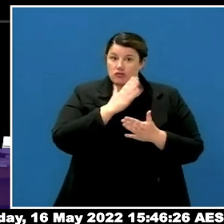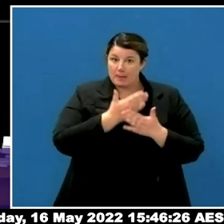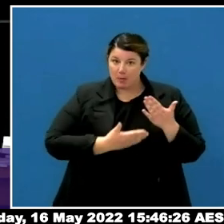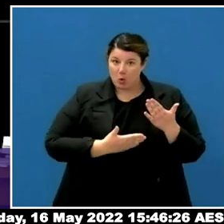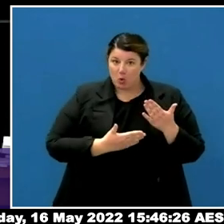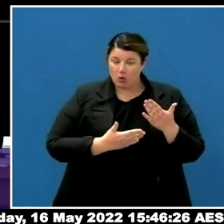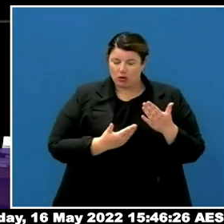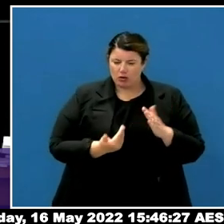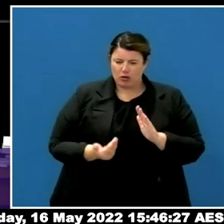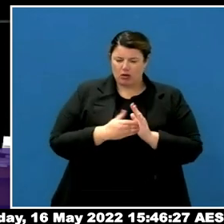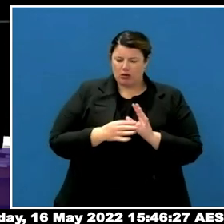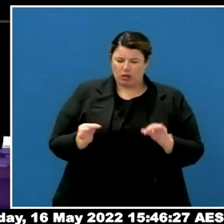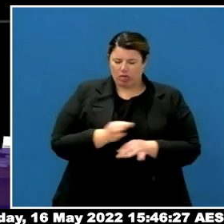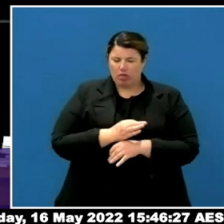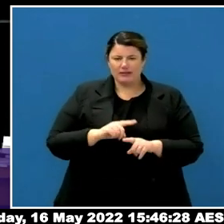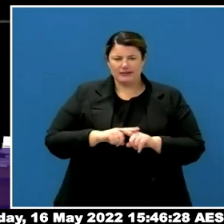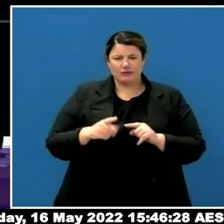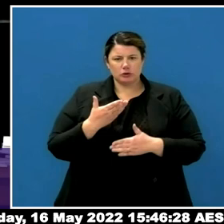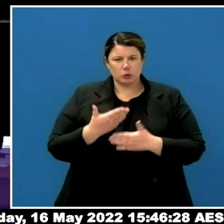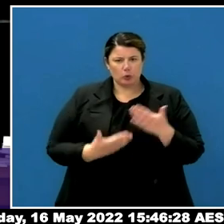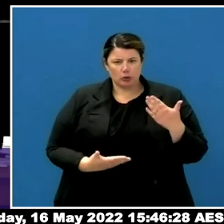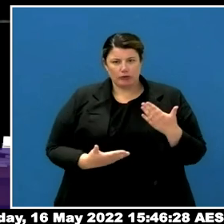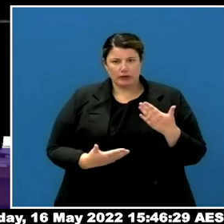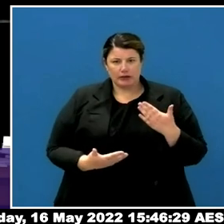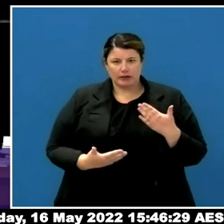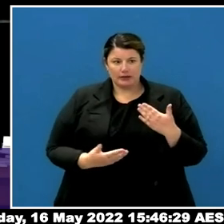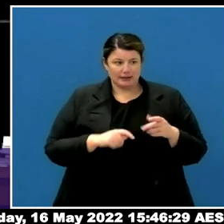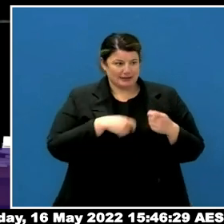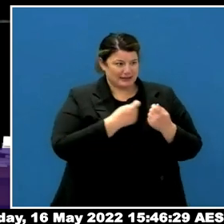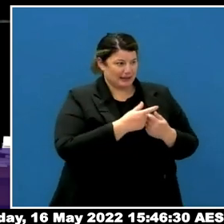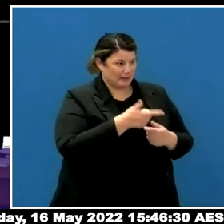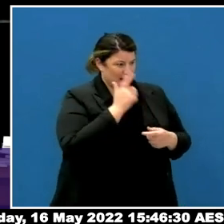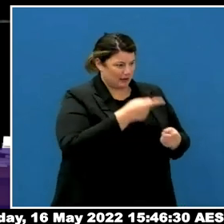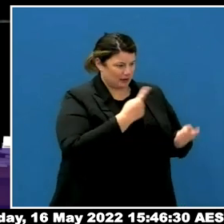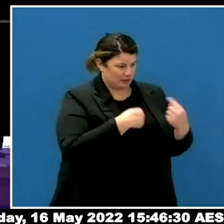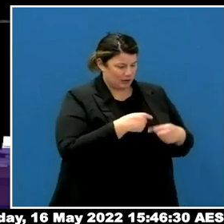what I'd been told by the Team Leader and the police. So we still don't know what happened that day.